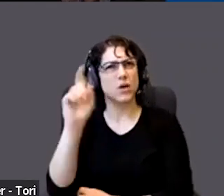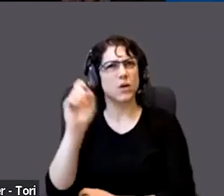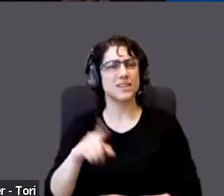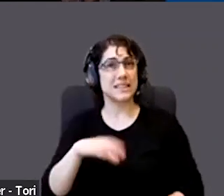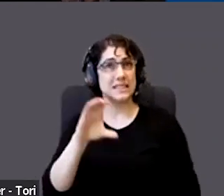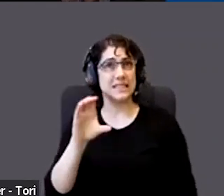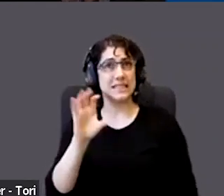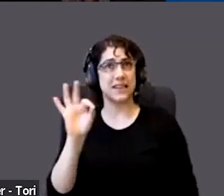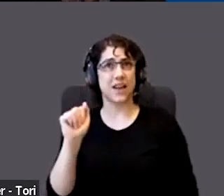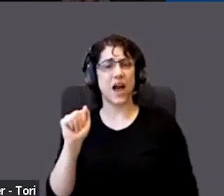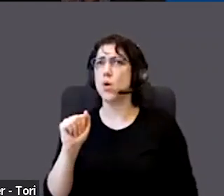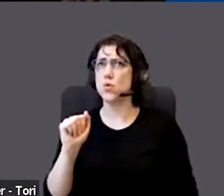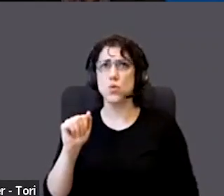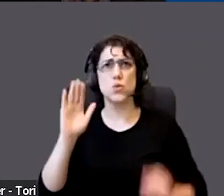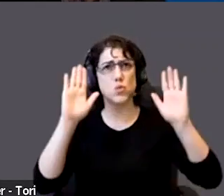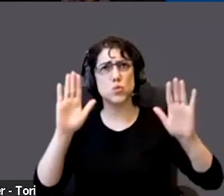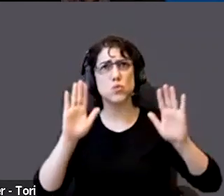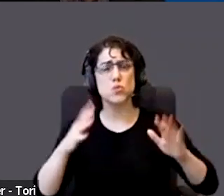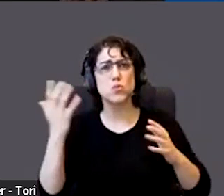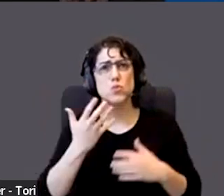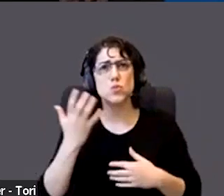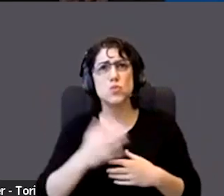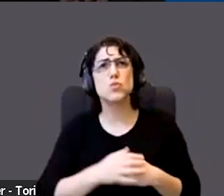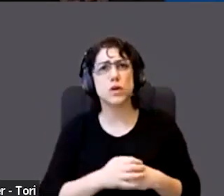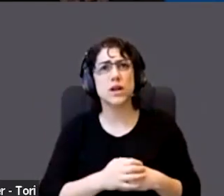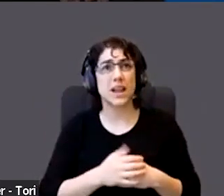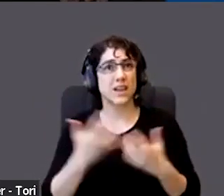And it sounds like it's already done great work. Do you see that it is --